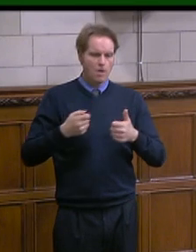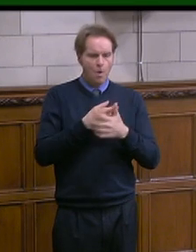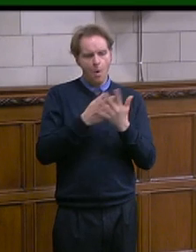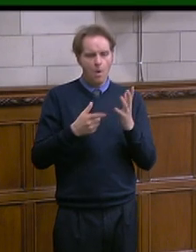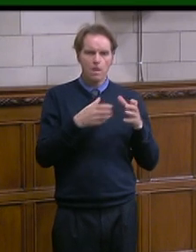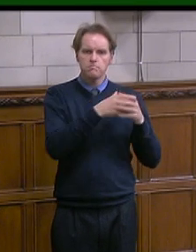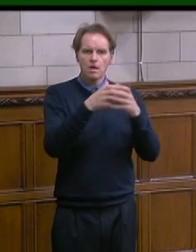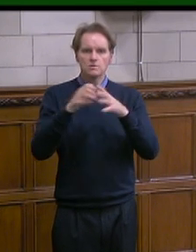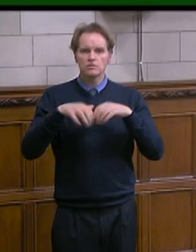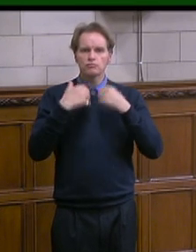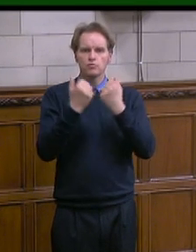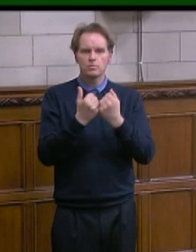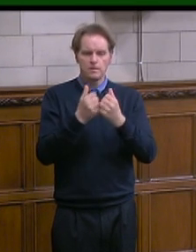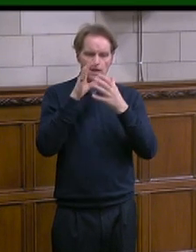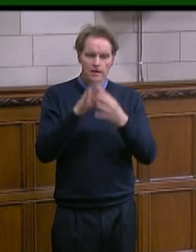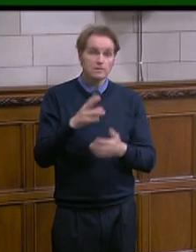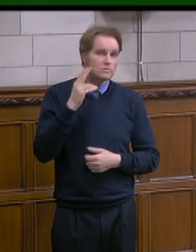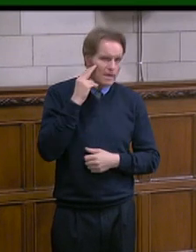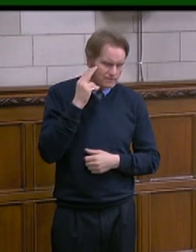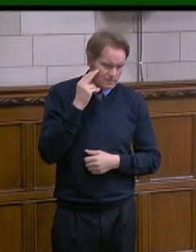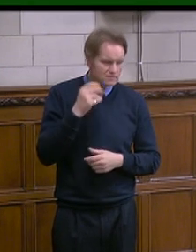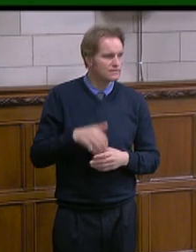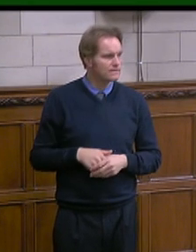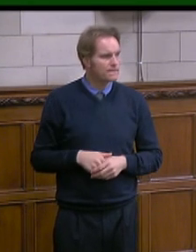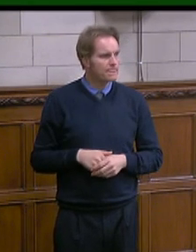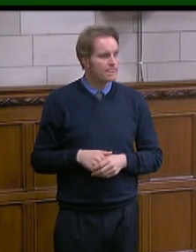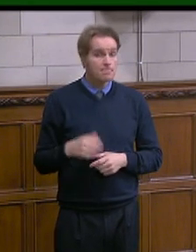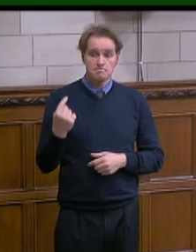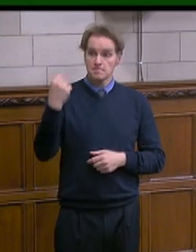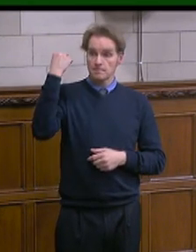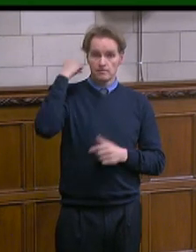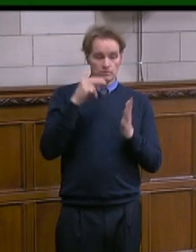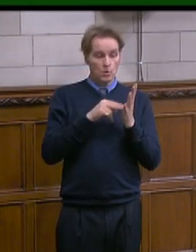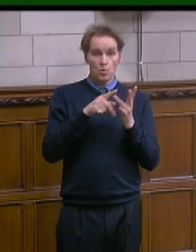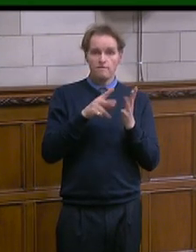The previous debate, secured in Westminster Hall by the all-party group, was on 30 November, and excellent speeches were made by many colleagues.